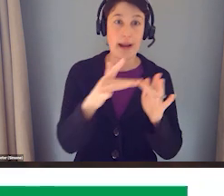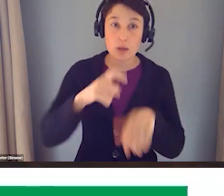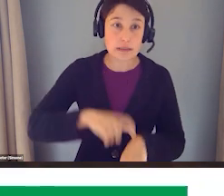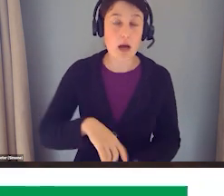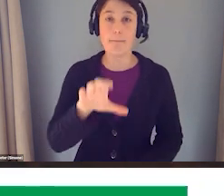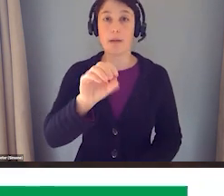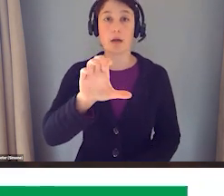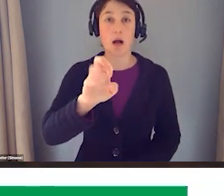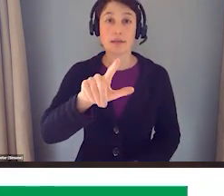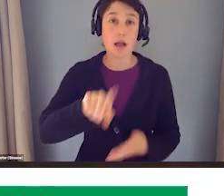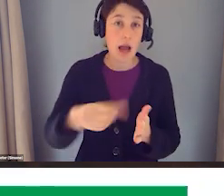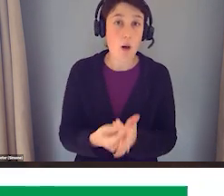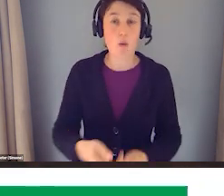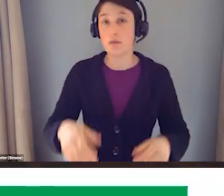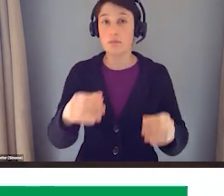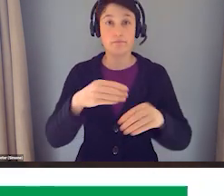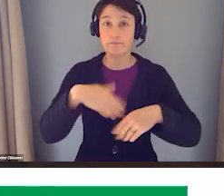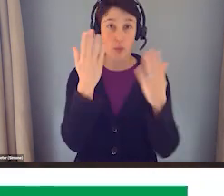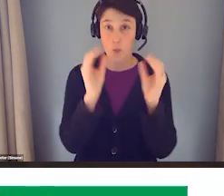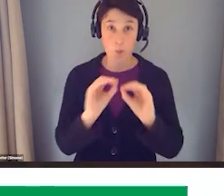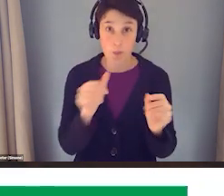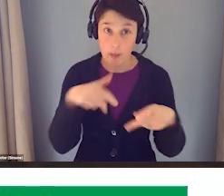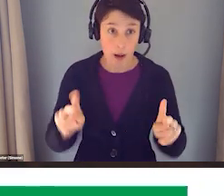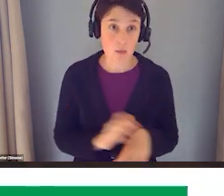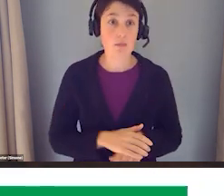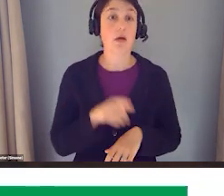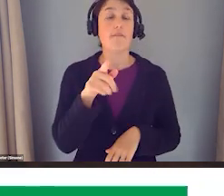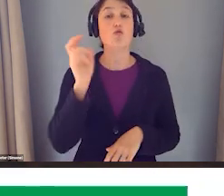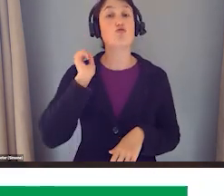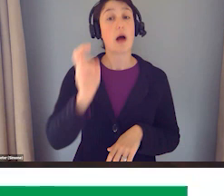If you order -- if you're on travel and we are paying for your meal, get a glass of wine on a separate check.